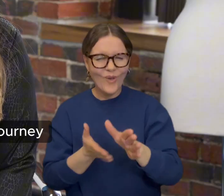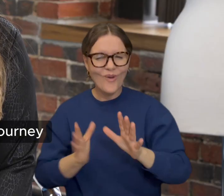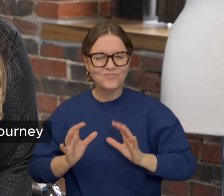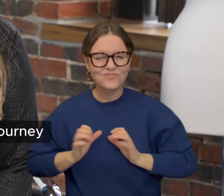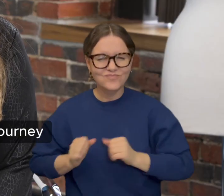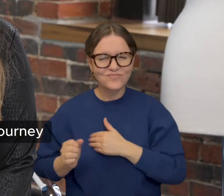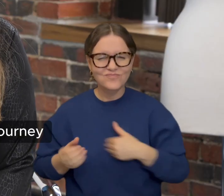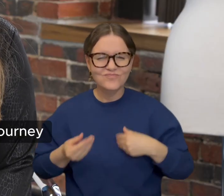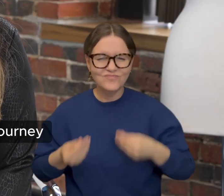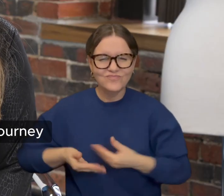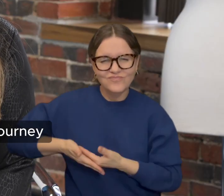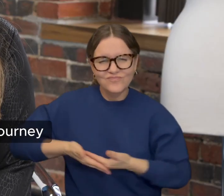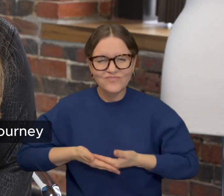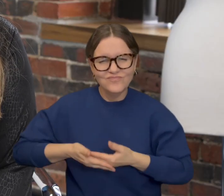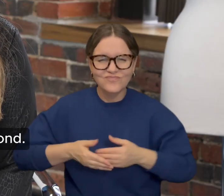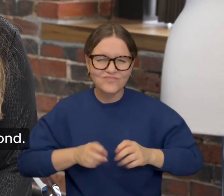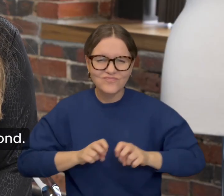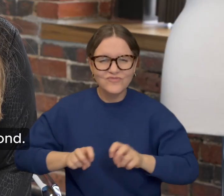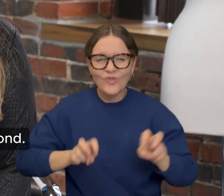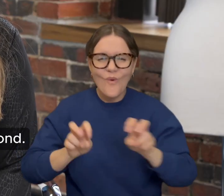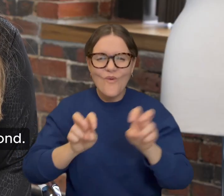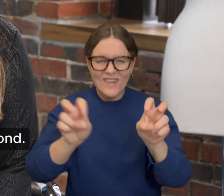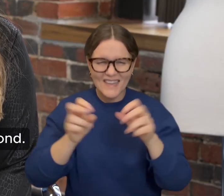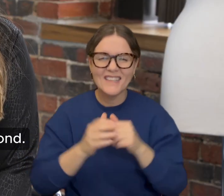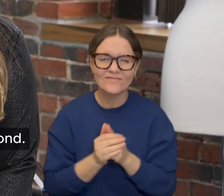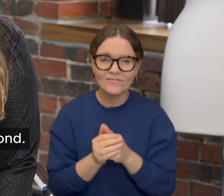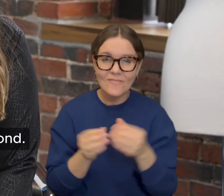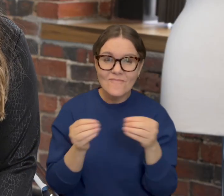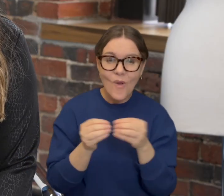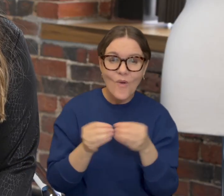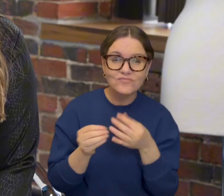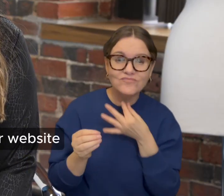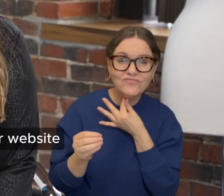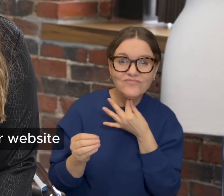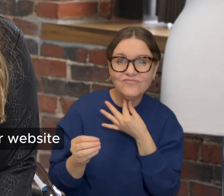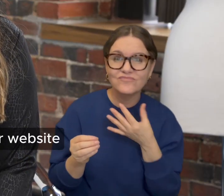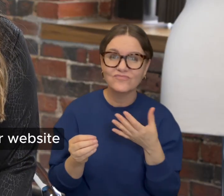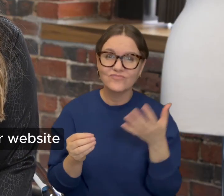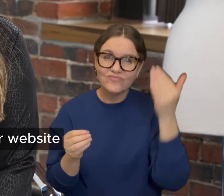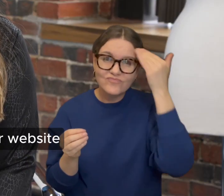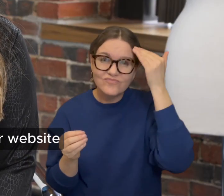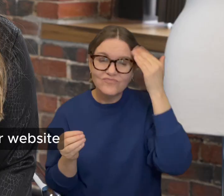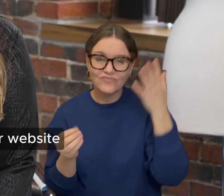your journey through prenatal returning to work and beyond we offer other education